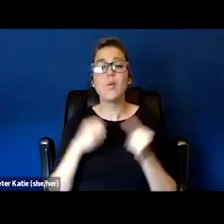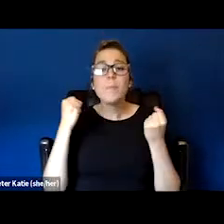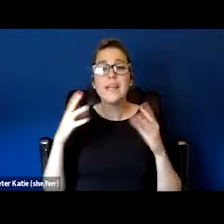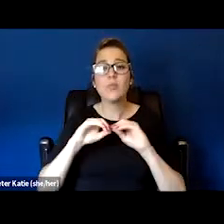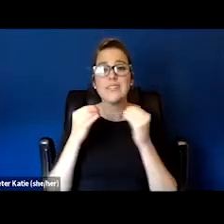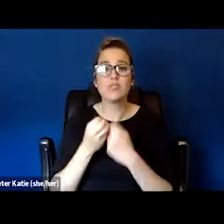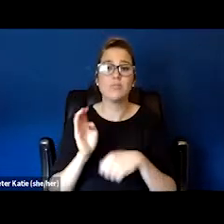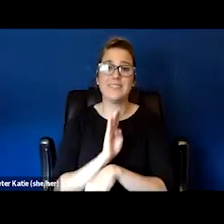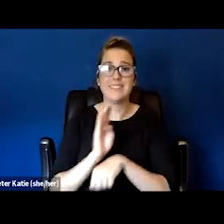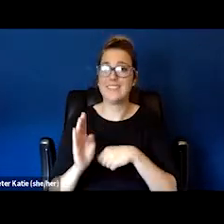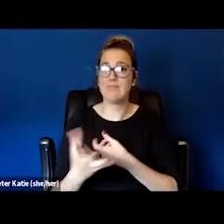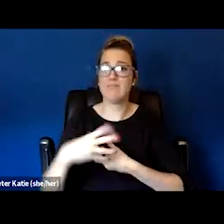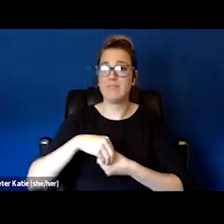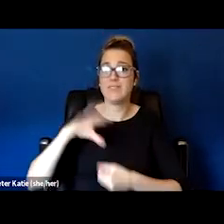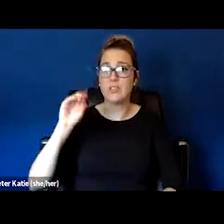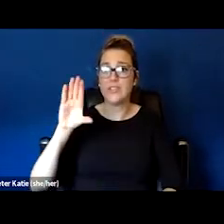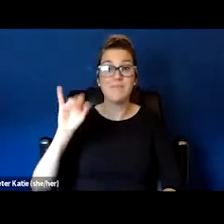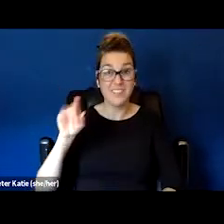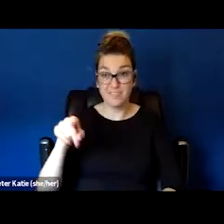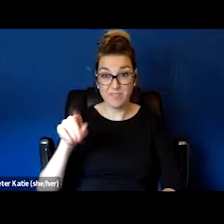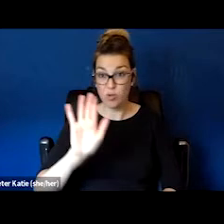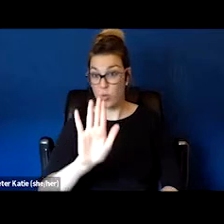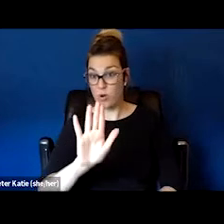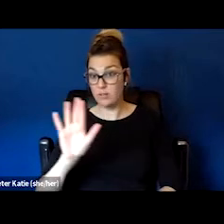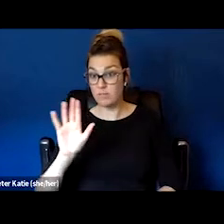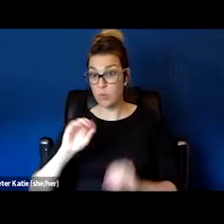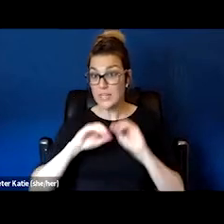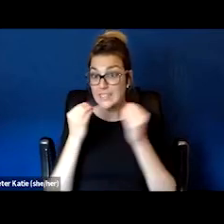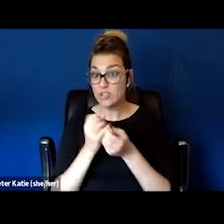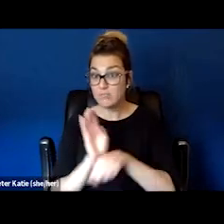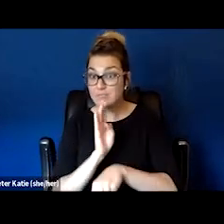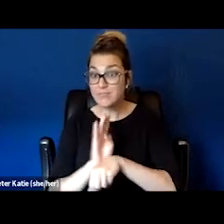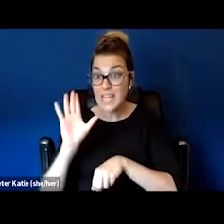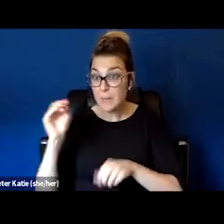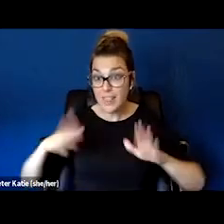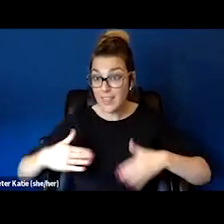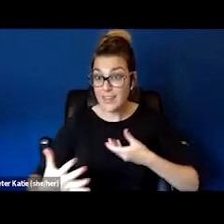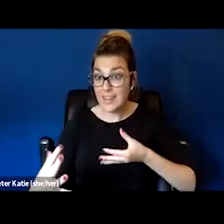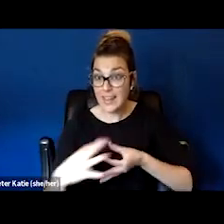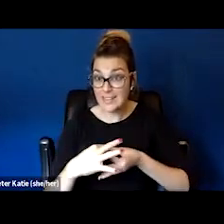and if you are not already, you know, there's definitely a lot of benefit that can come from making that connection.